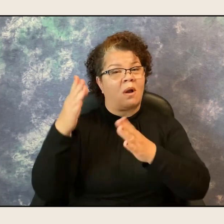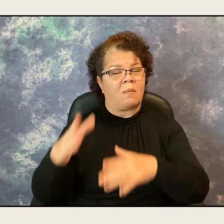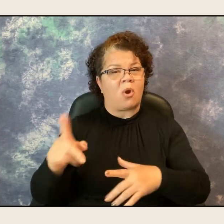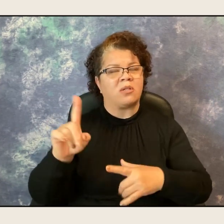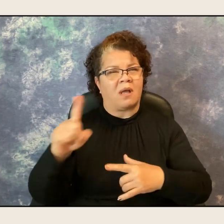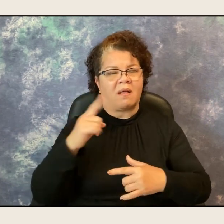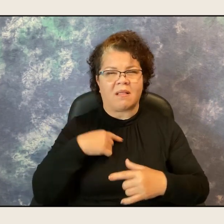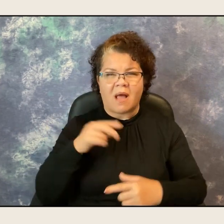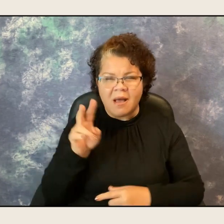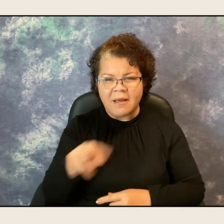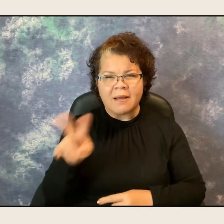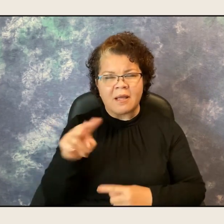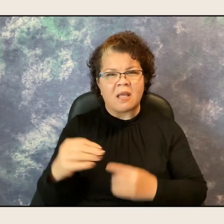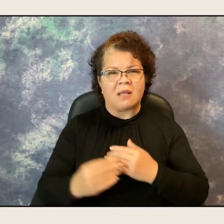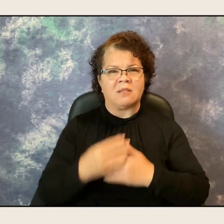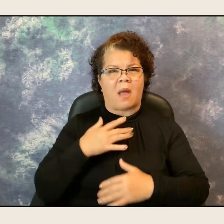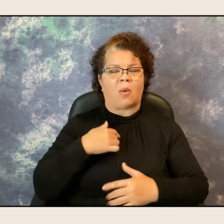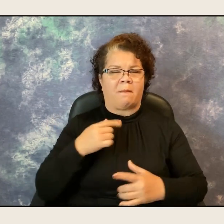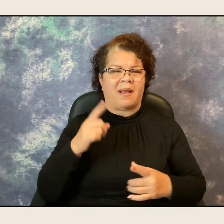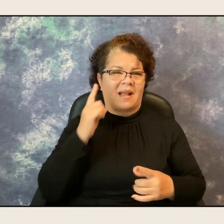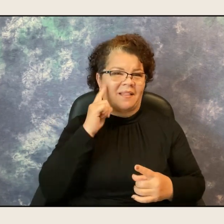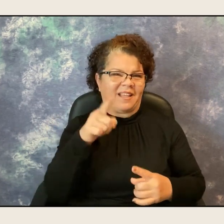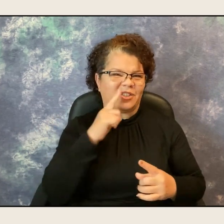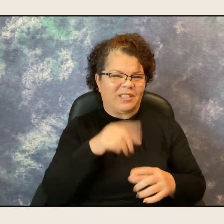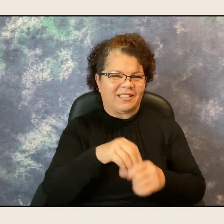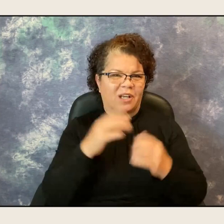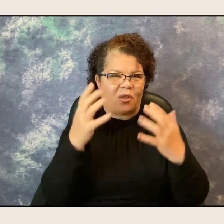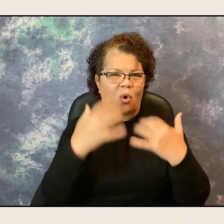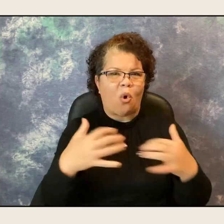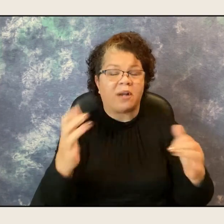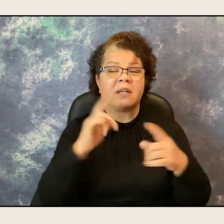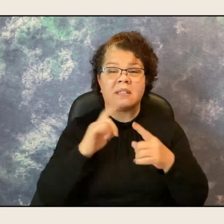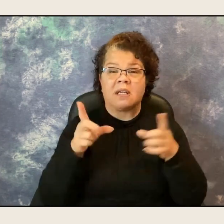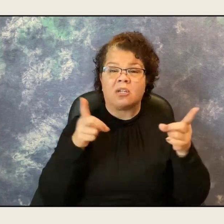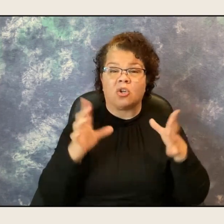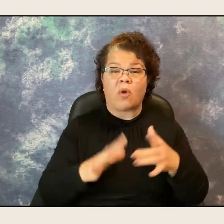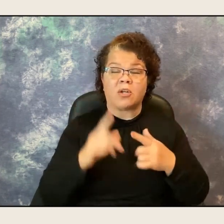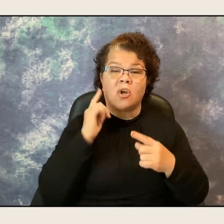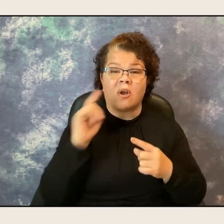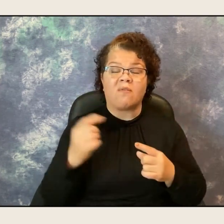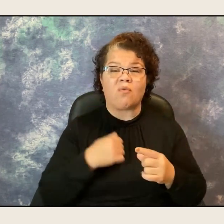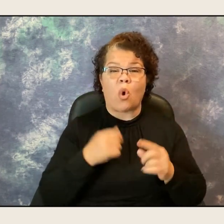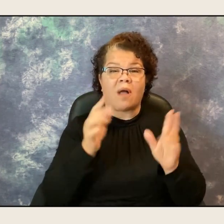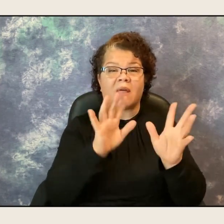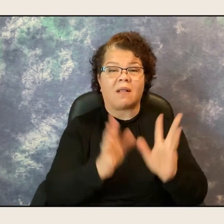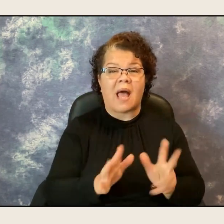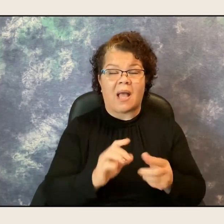because I believe she's in the audience tonight is the director of the Climate Museum. Her name is Miranda Massie.